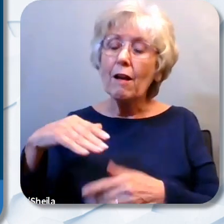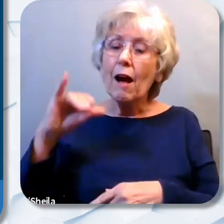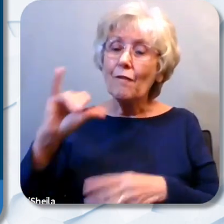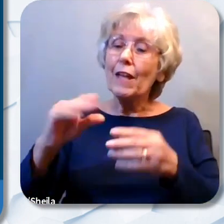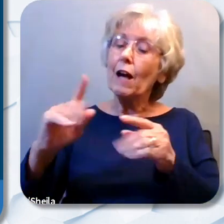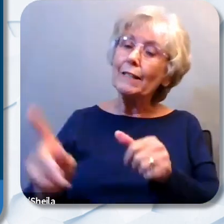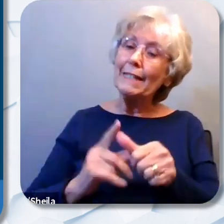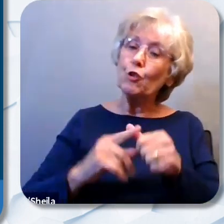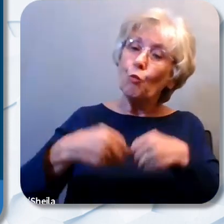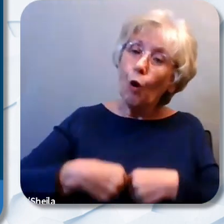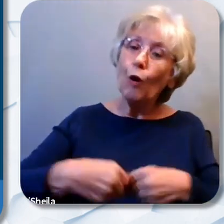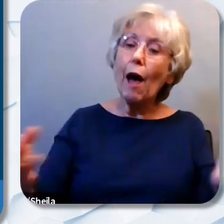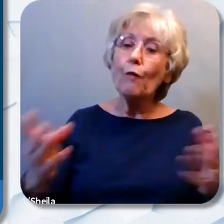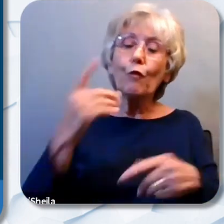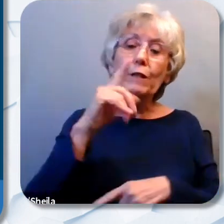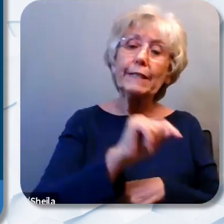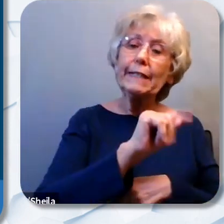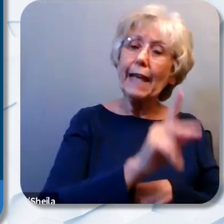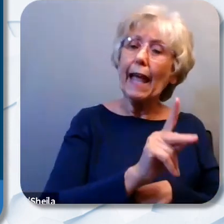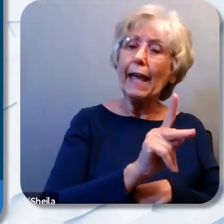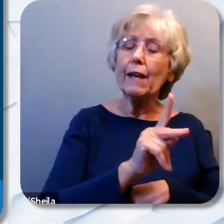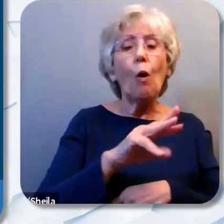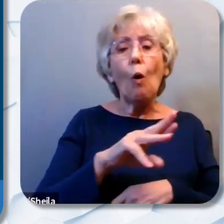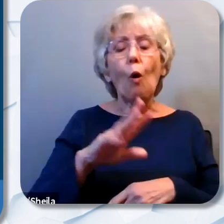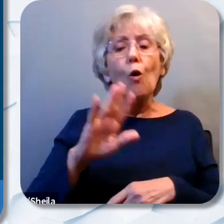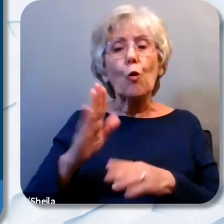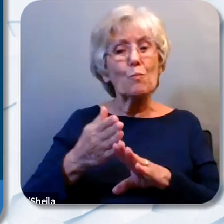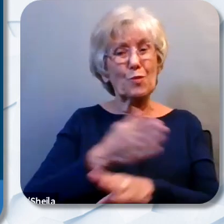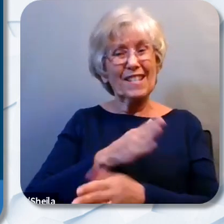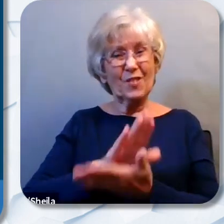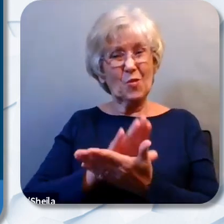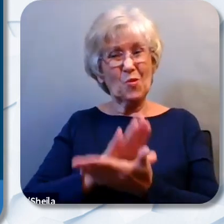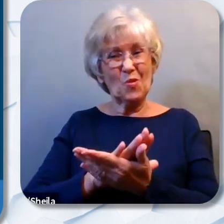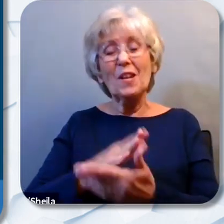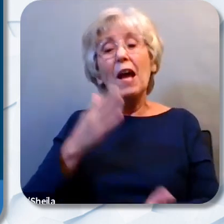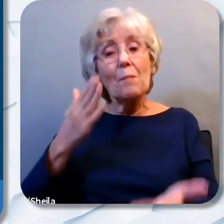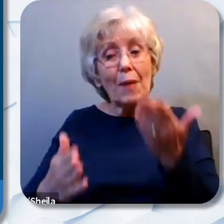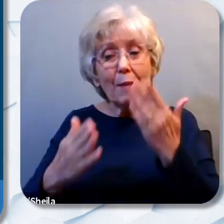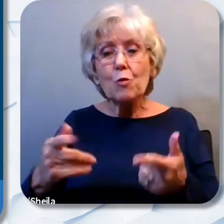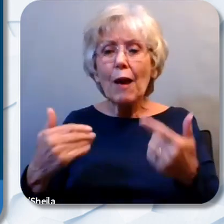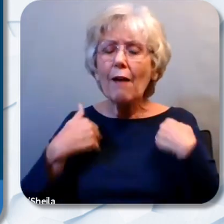initial rollout of tk or actually your preschools your priest, you may have an amazing relationship